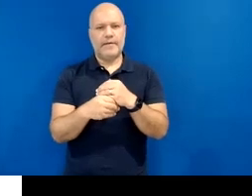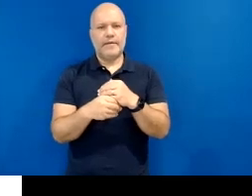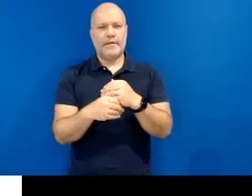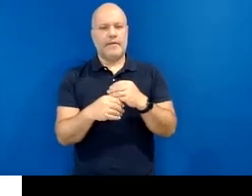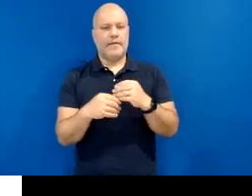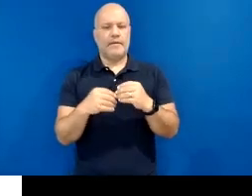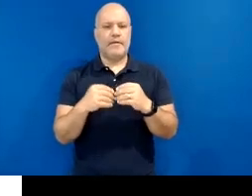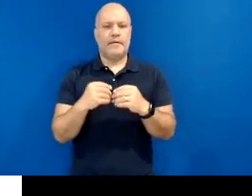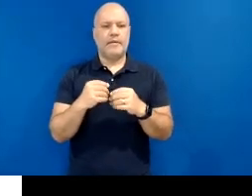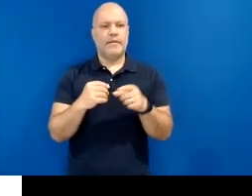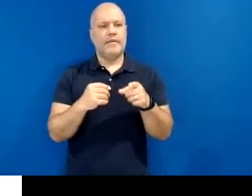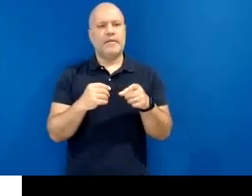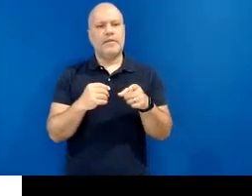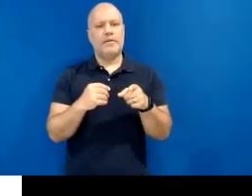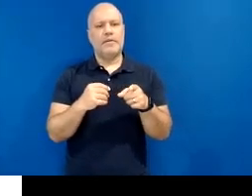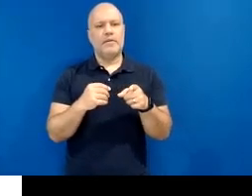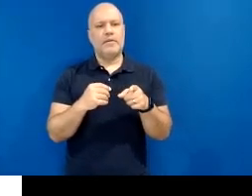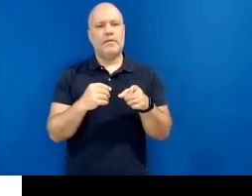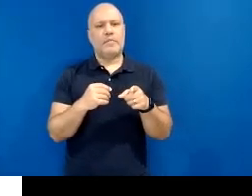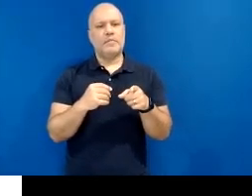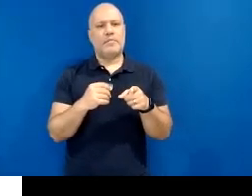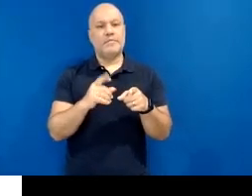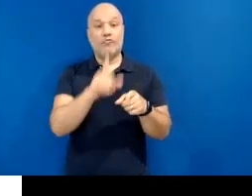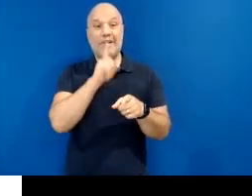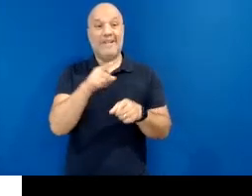That's kind of the exciting part